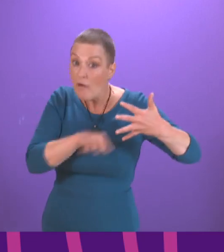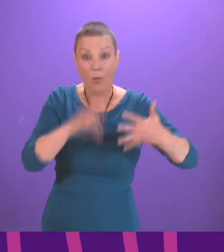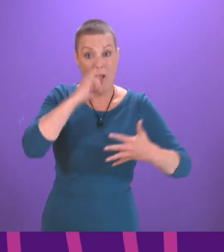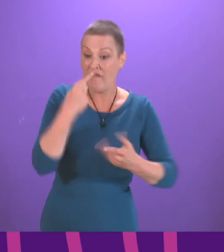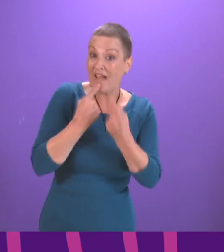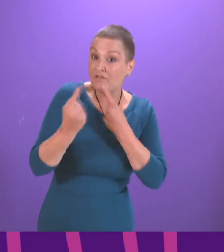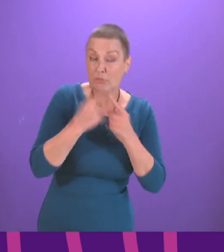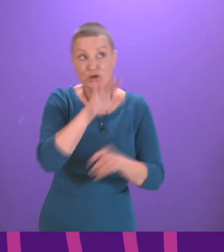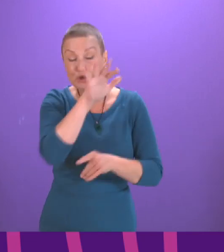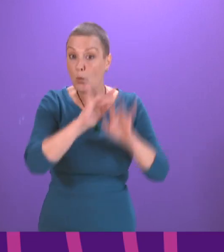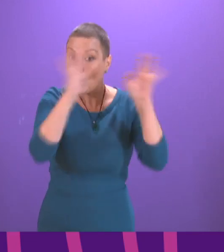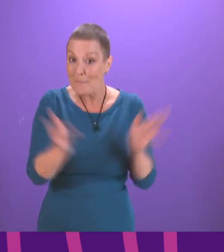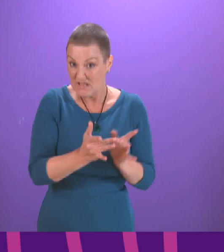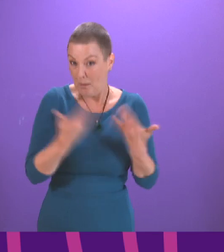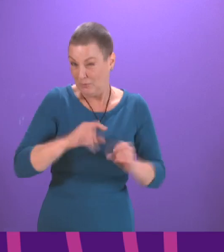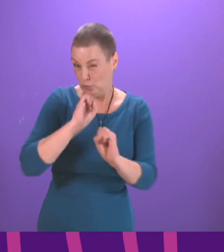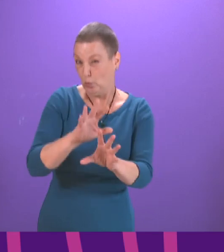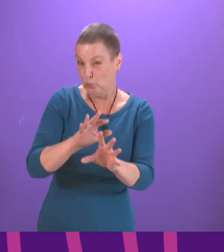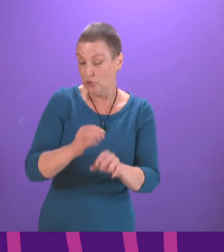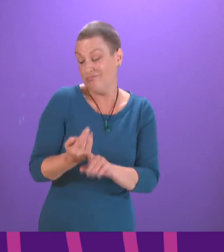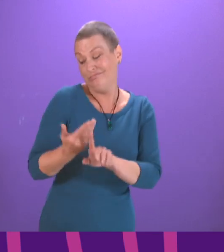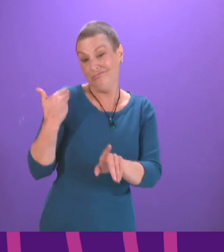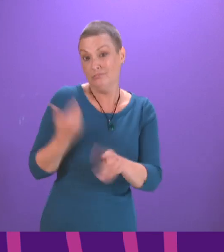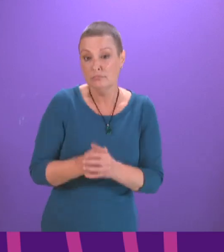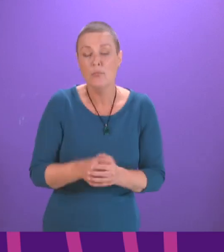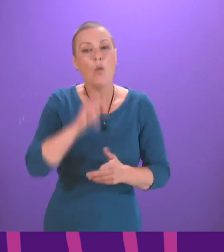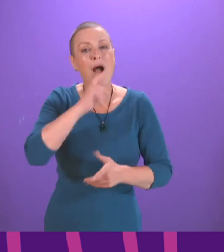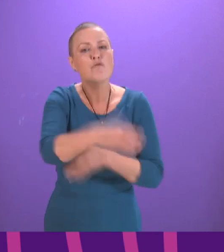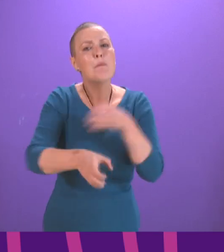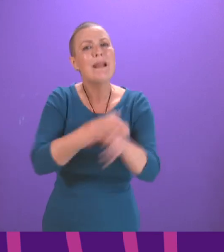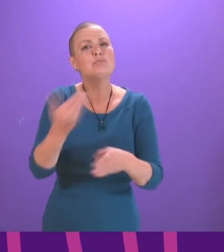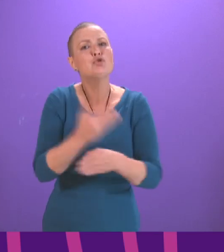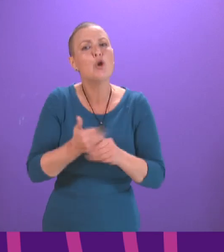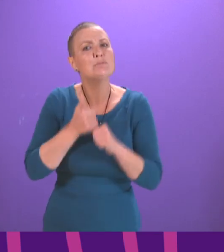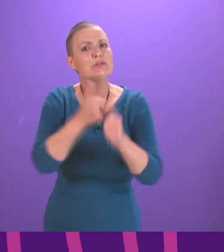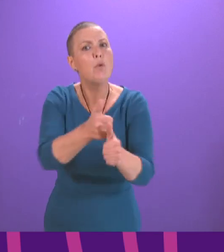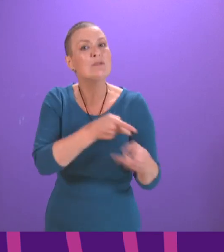Information is available on the website that I mentioned earlier. The replacement job support scheme, which is run by the UK Government, comes into place